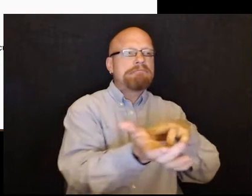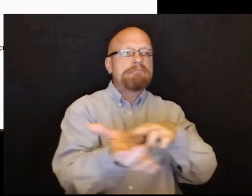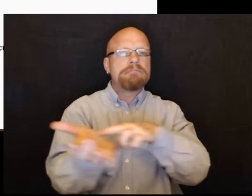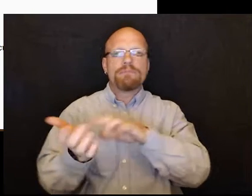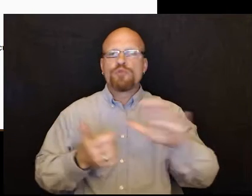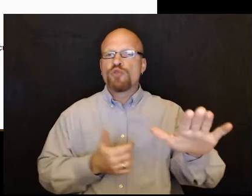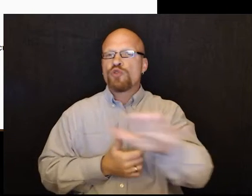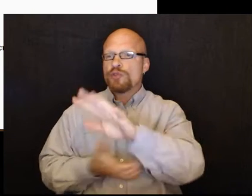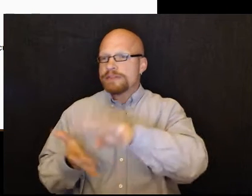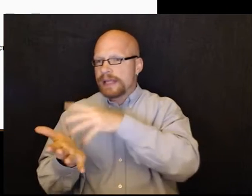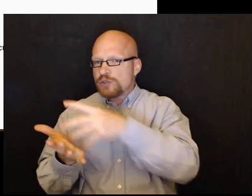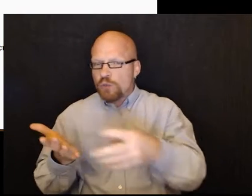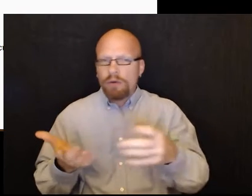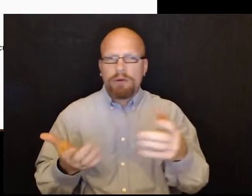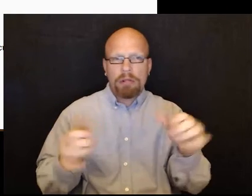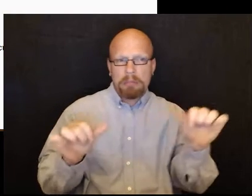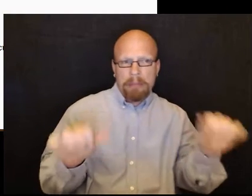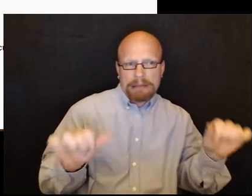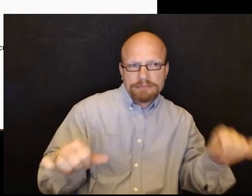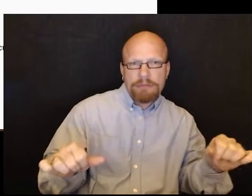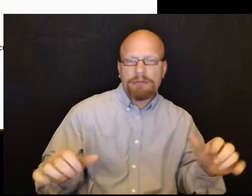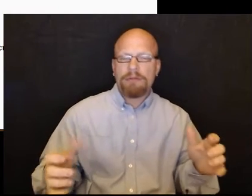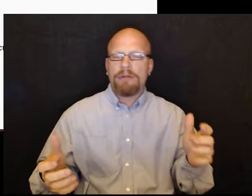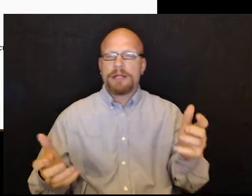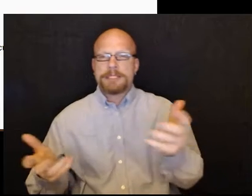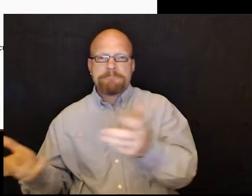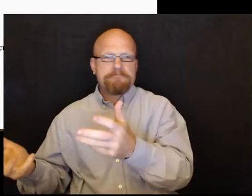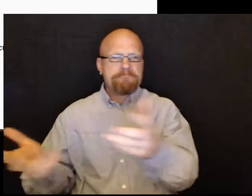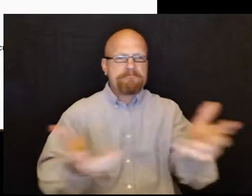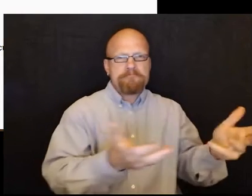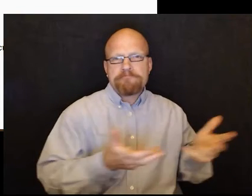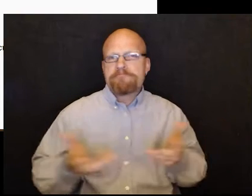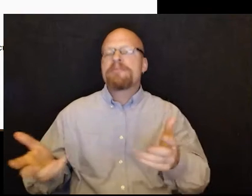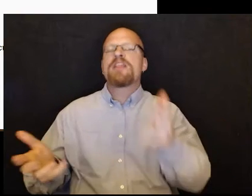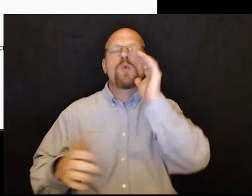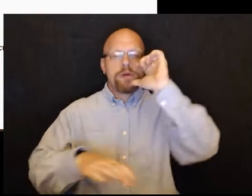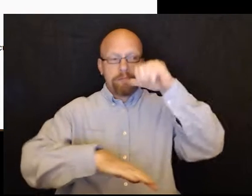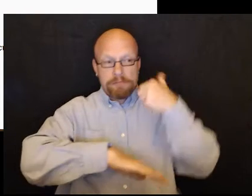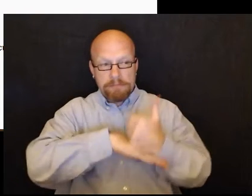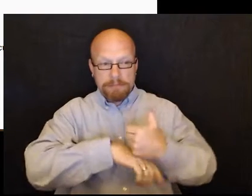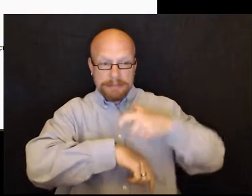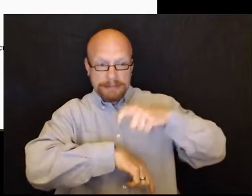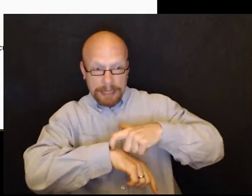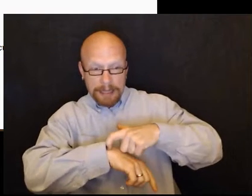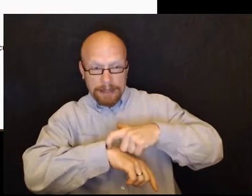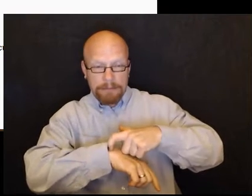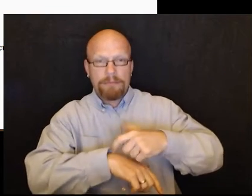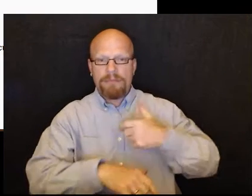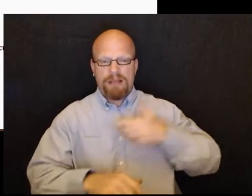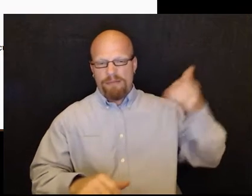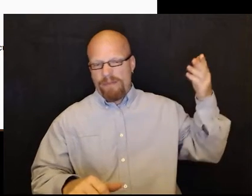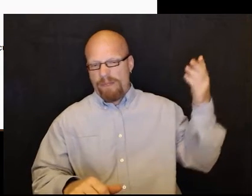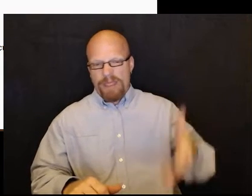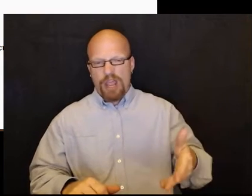I want to kind of get the feel for when you're available and we can set the best